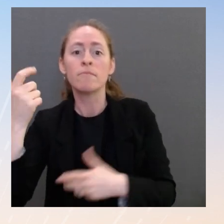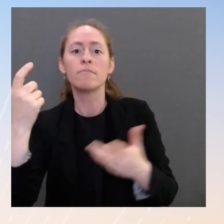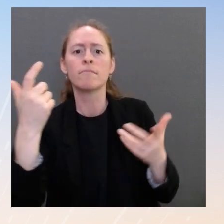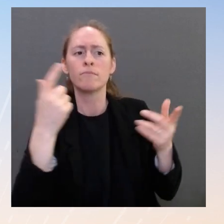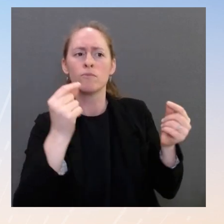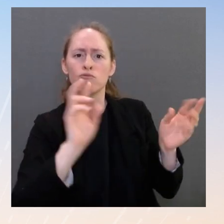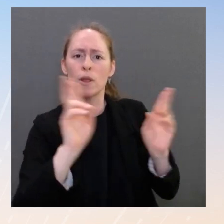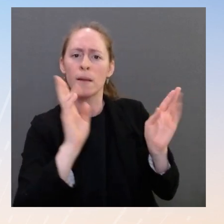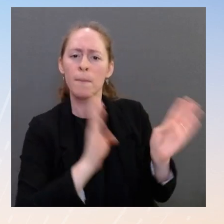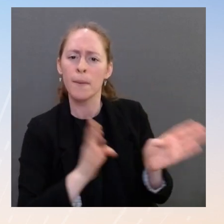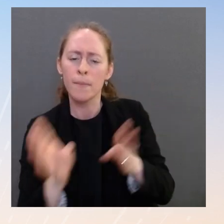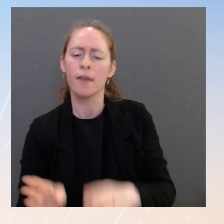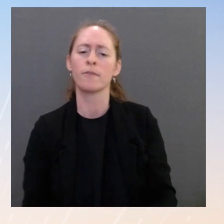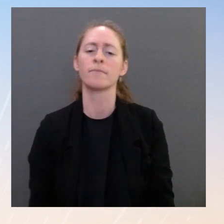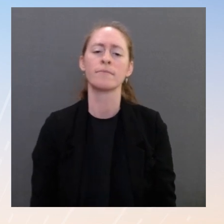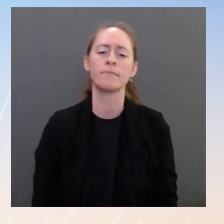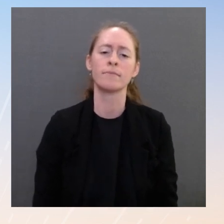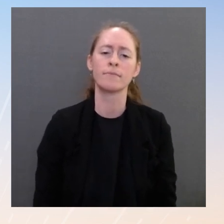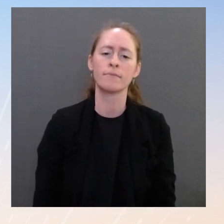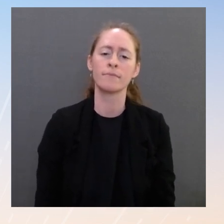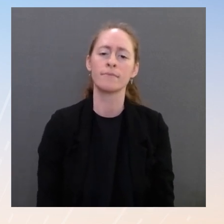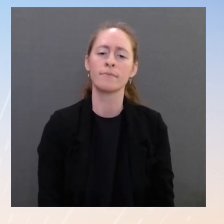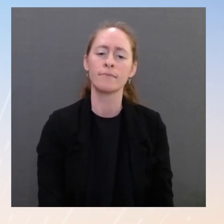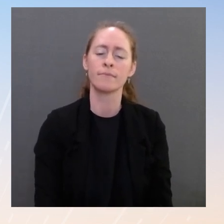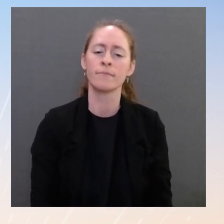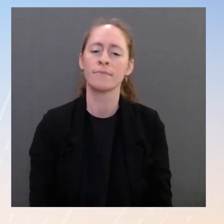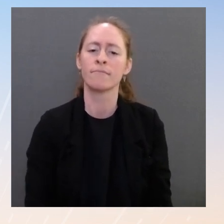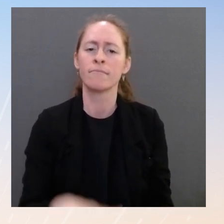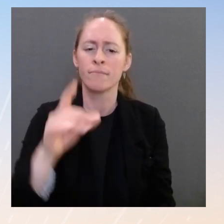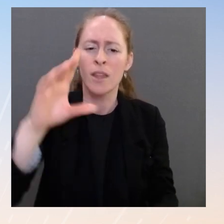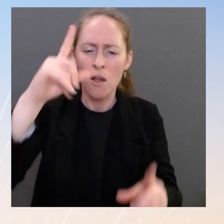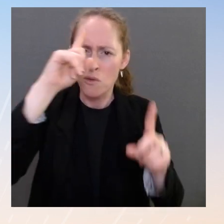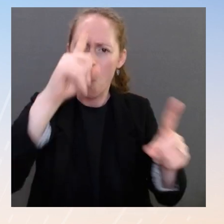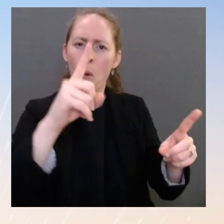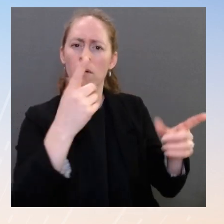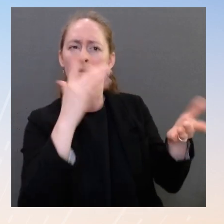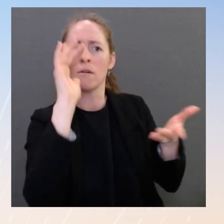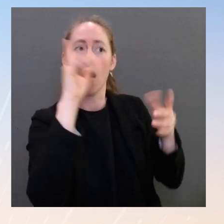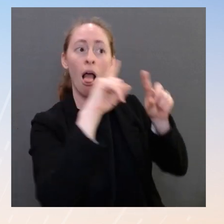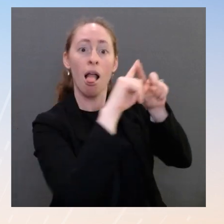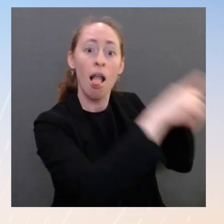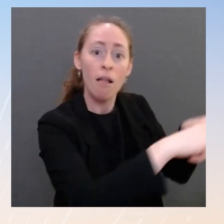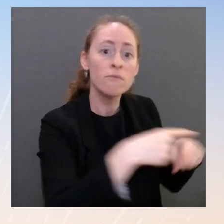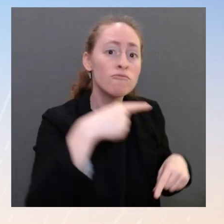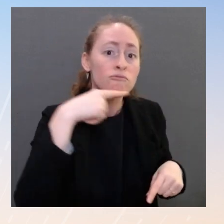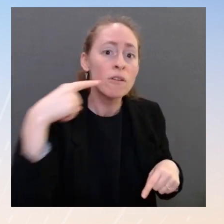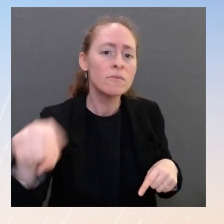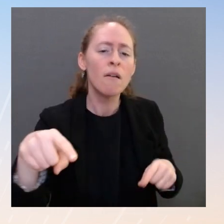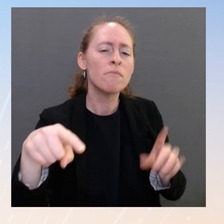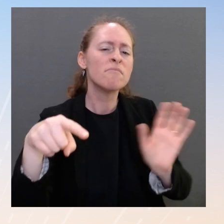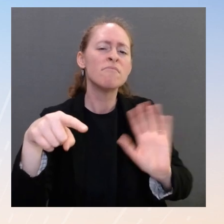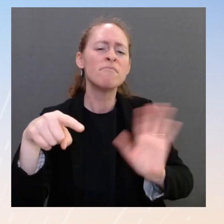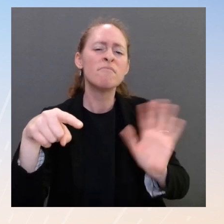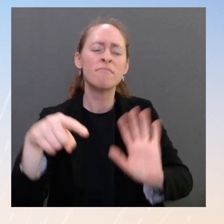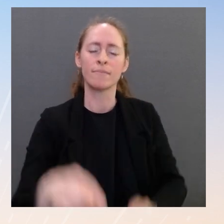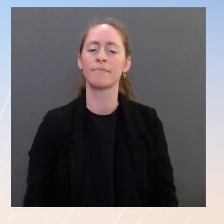and Putin's ability to use energy to coerce Europe. I would also note that Poland and Polish leaders have said they have the capacity through the reserves